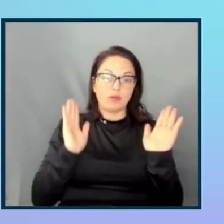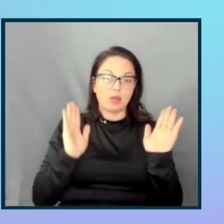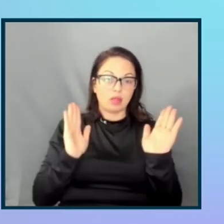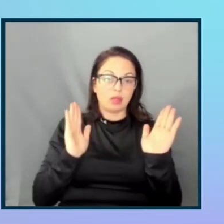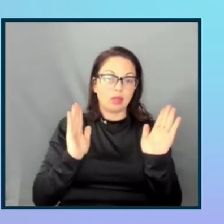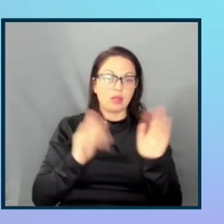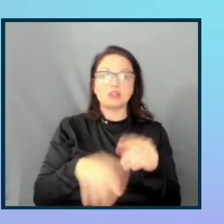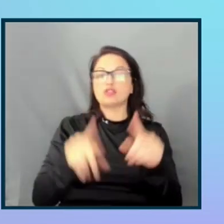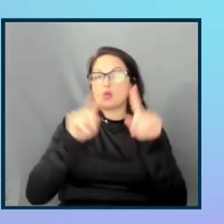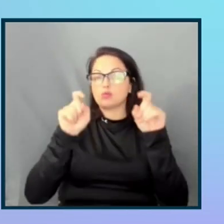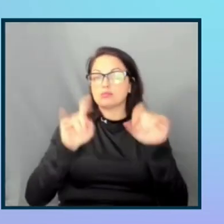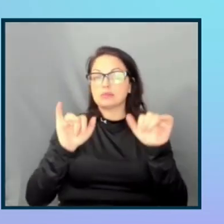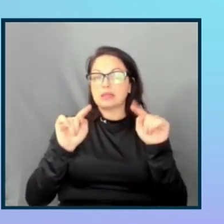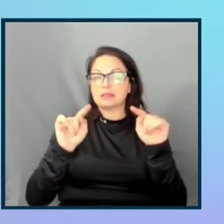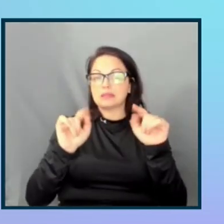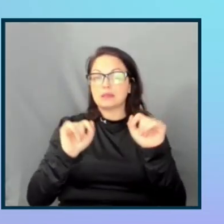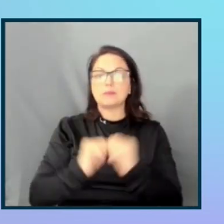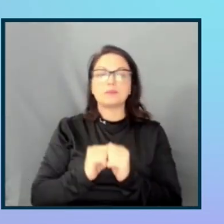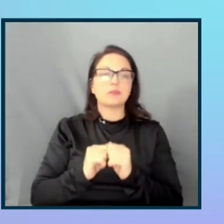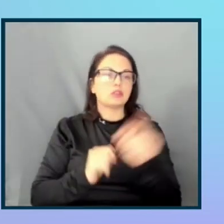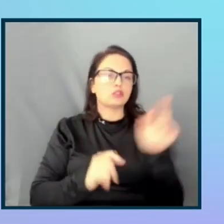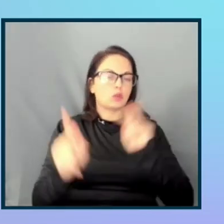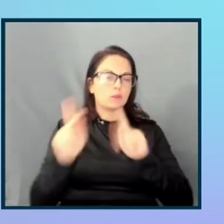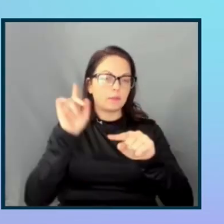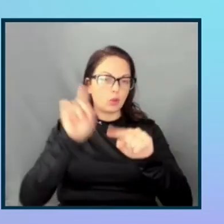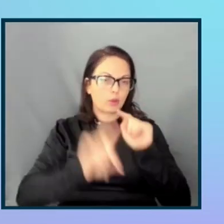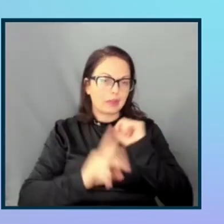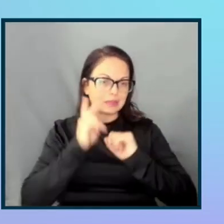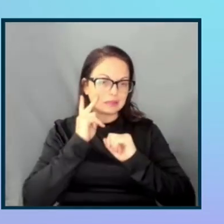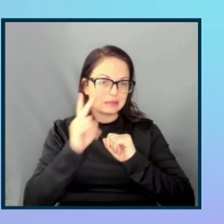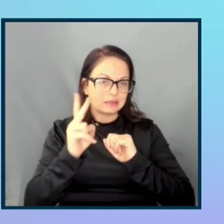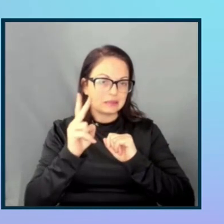Awesome, yeah, for those who can't see the screen, he had a wonderful cartoon with a net.